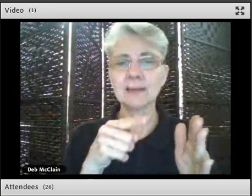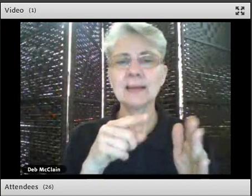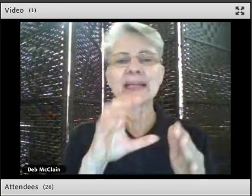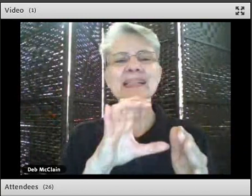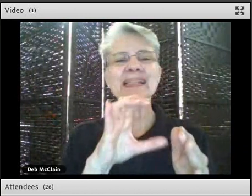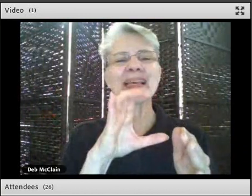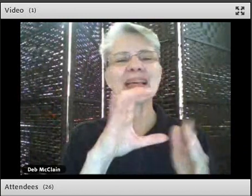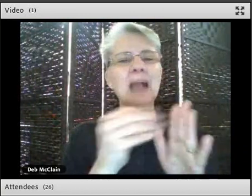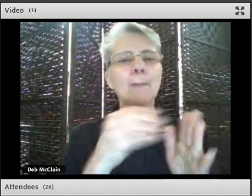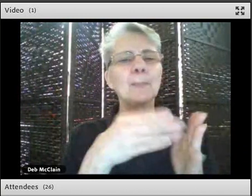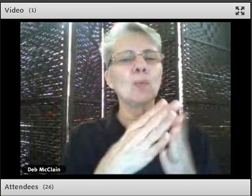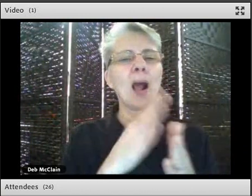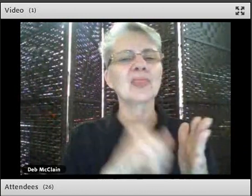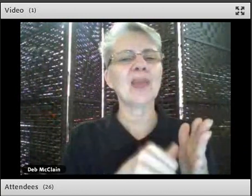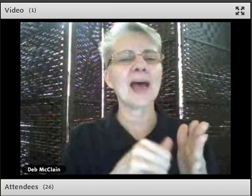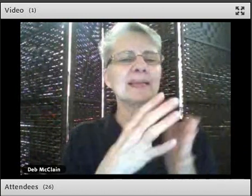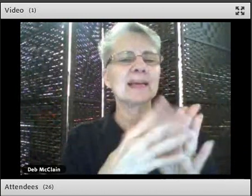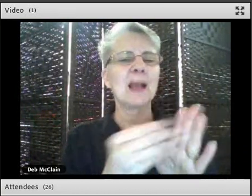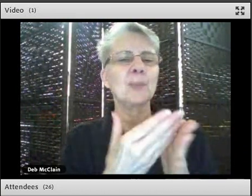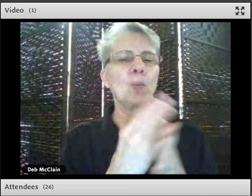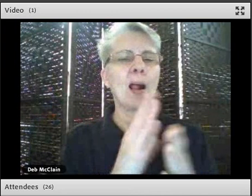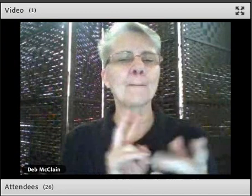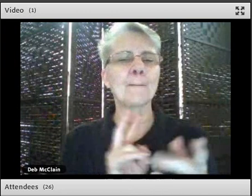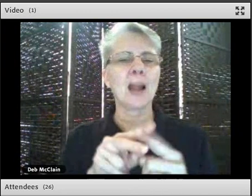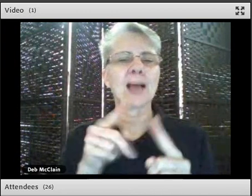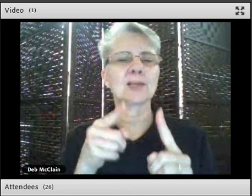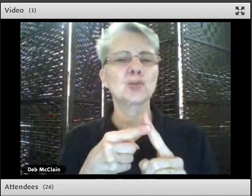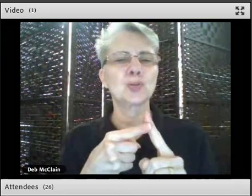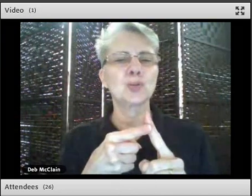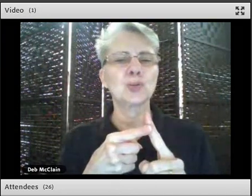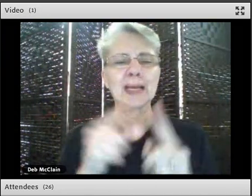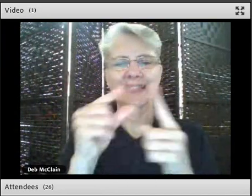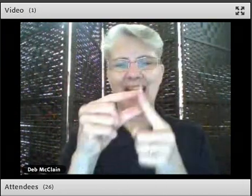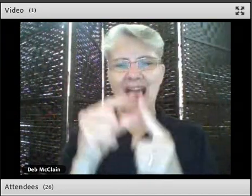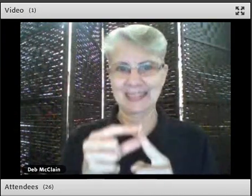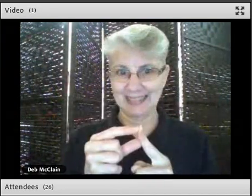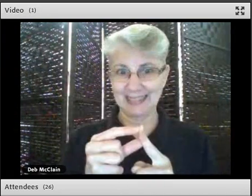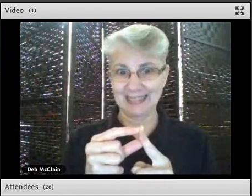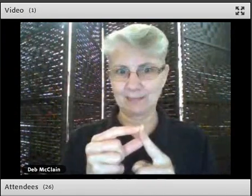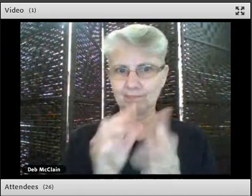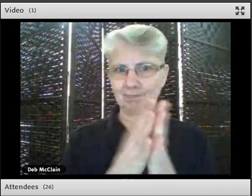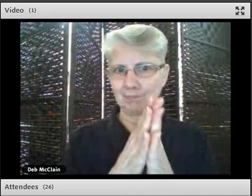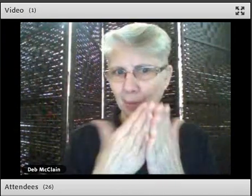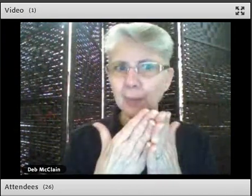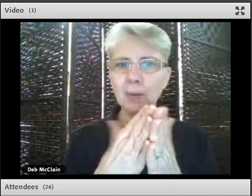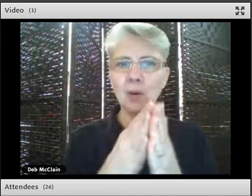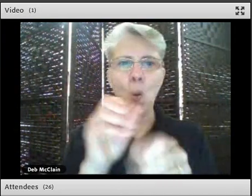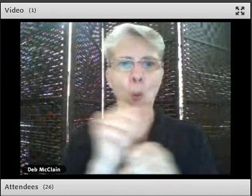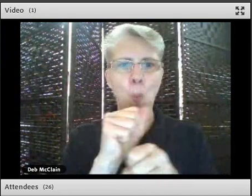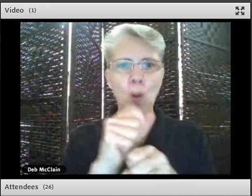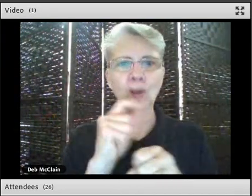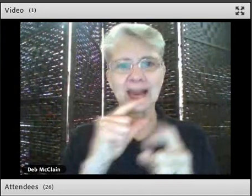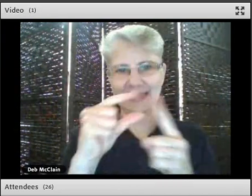to the work that is the text. It does not apply to the sound content,